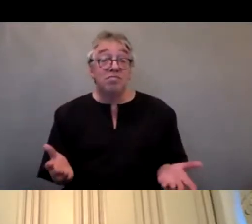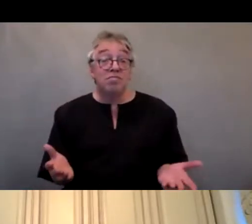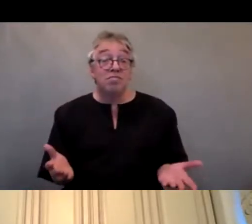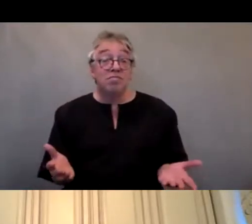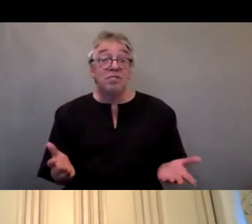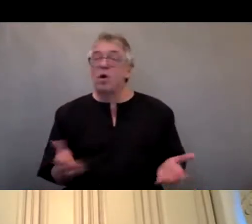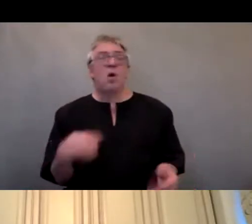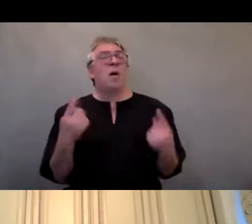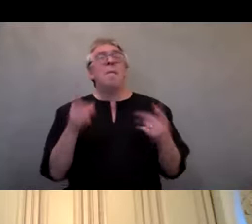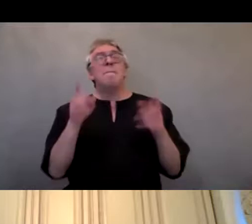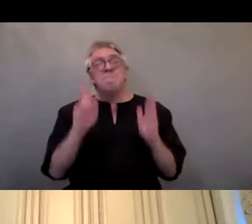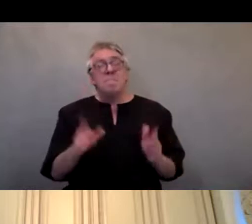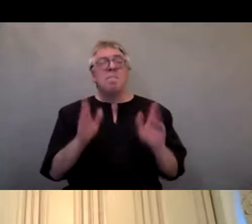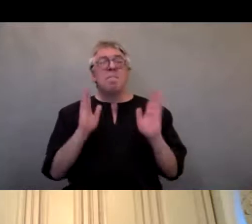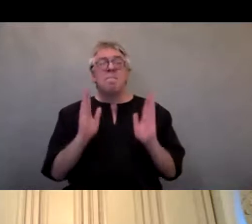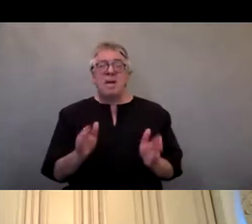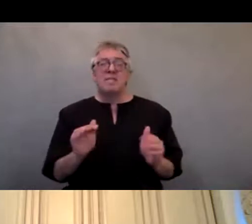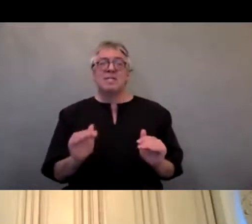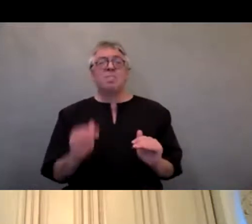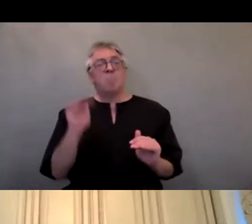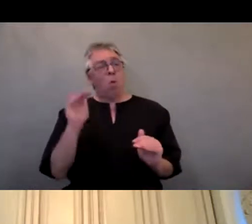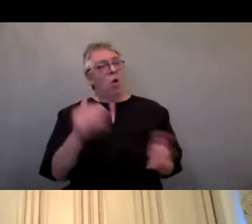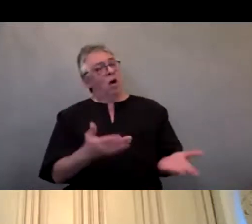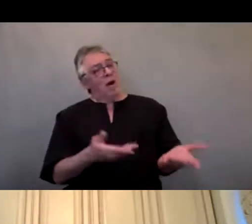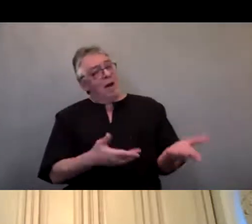profound loss, I have nothing to lose. But people who have some residual